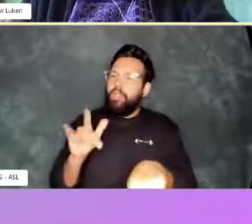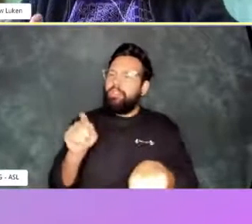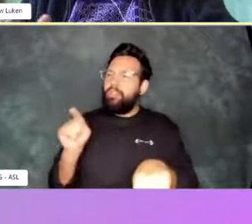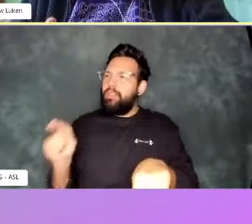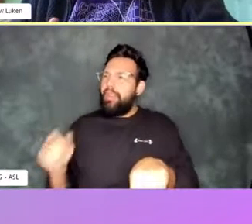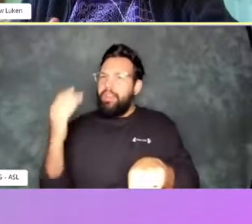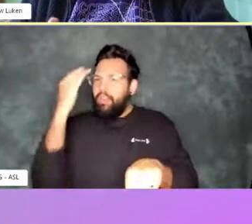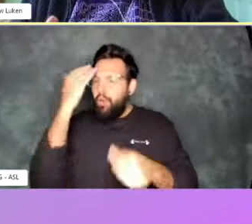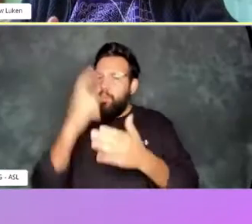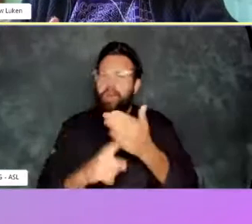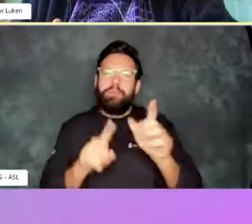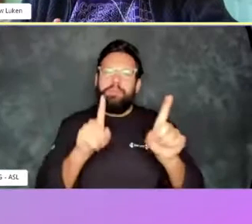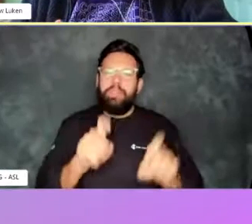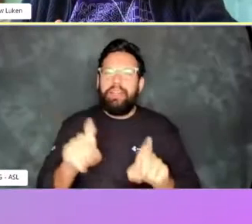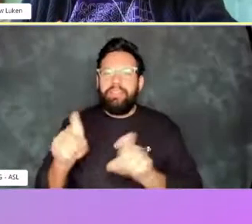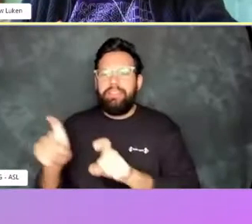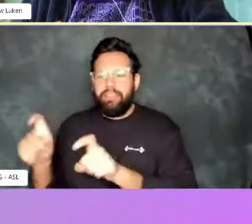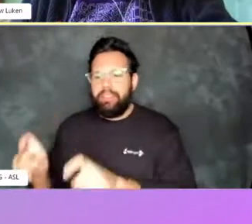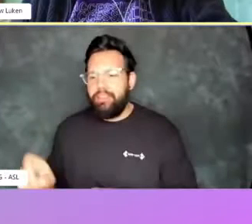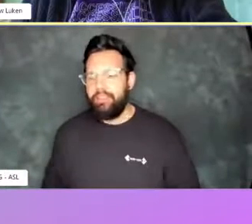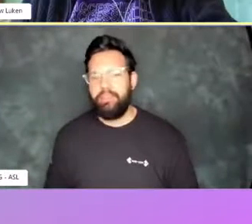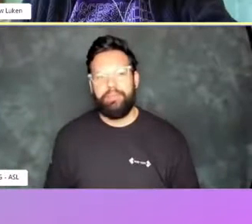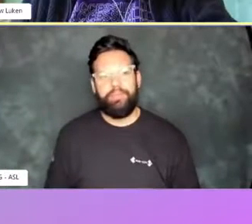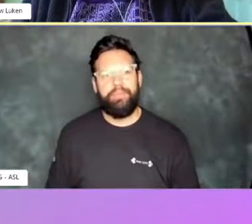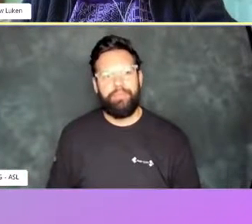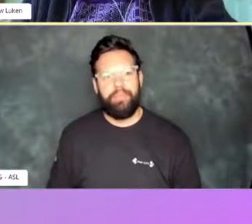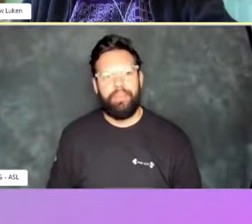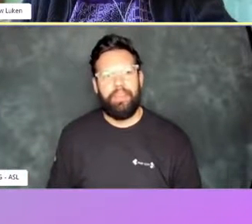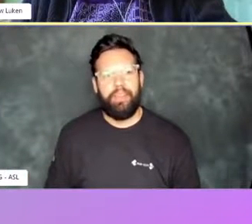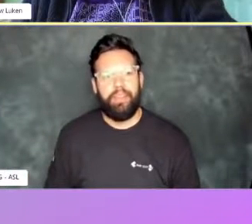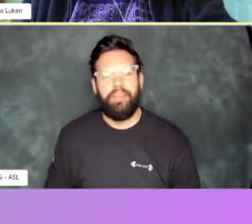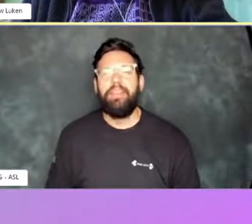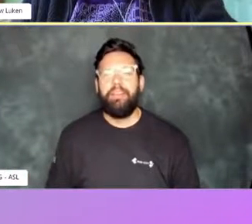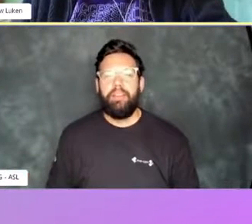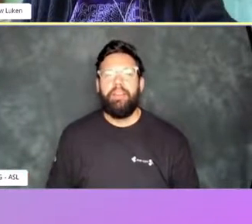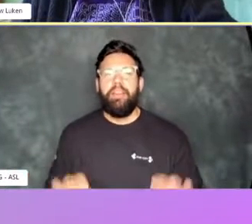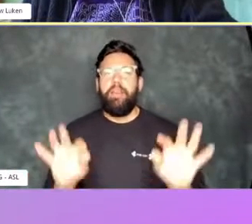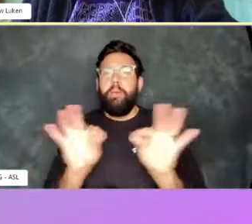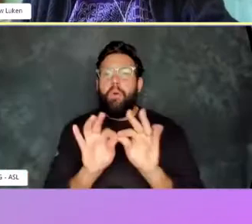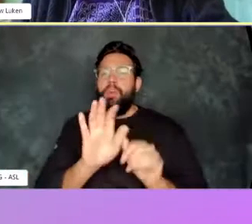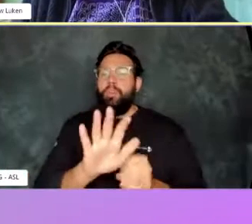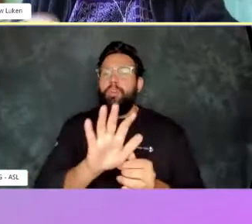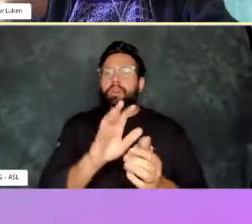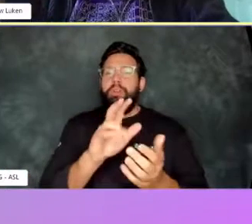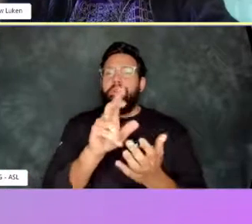and don't design in a vacuum. Include your testers.